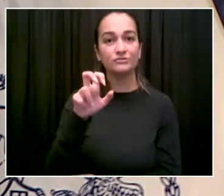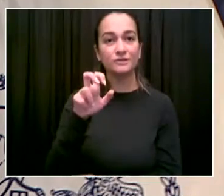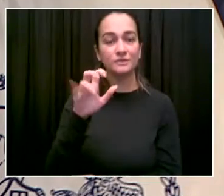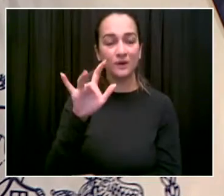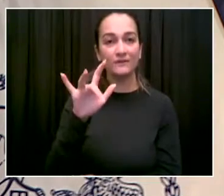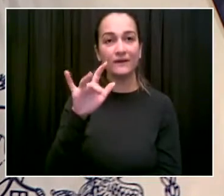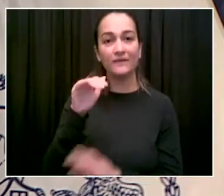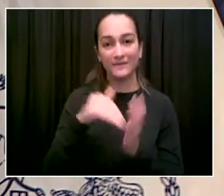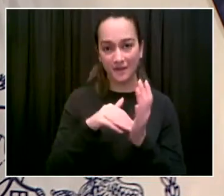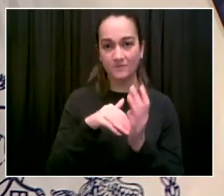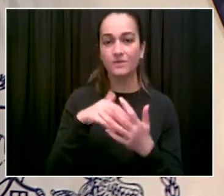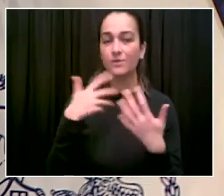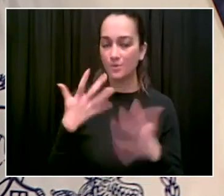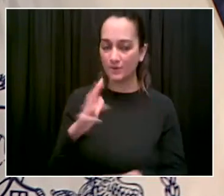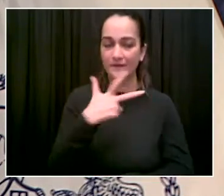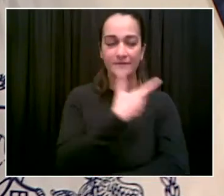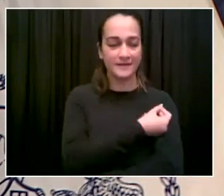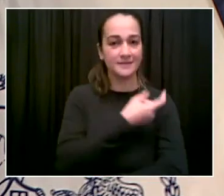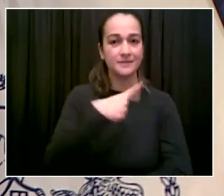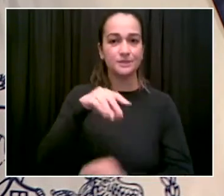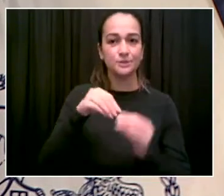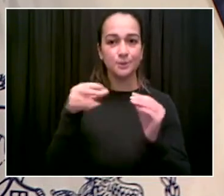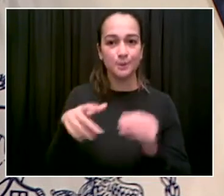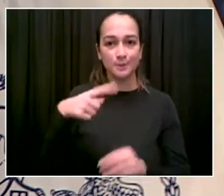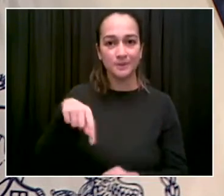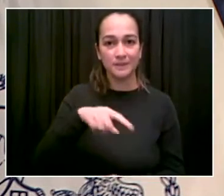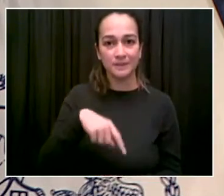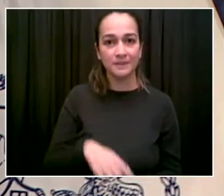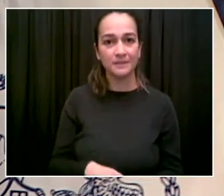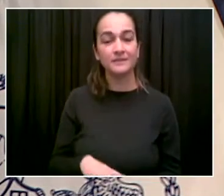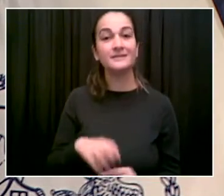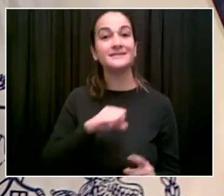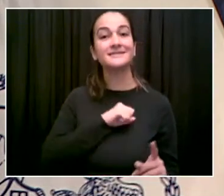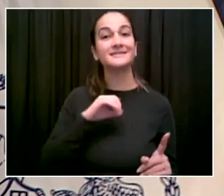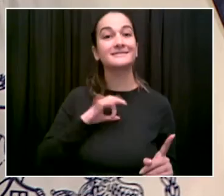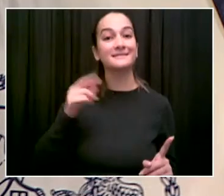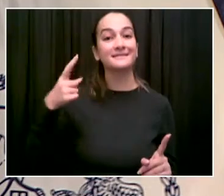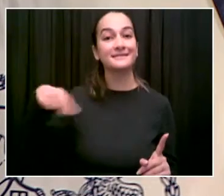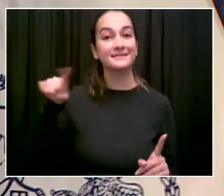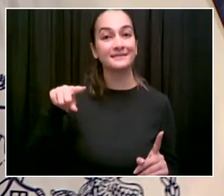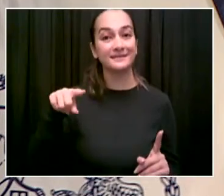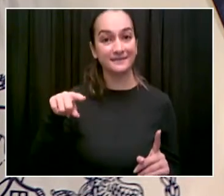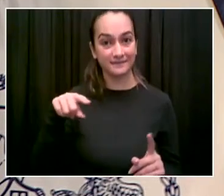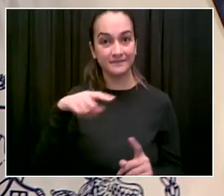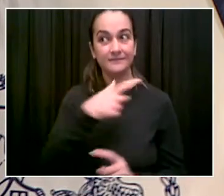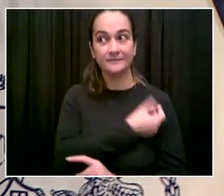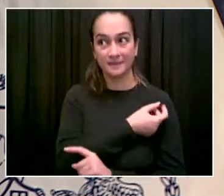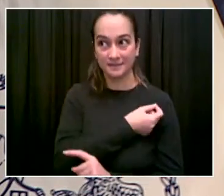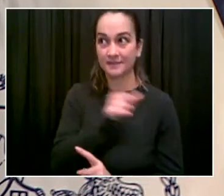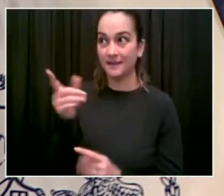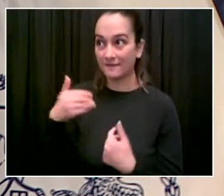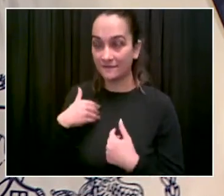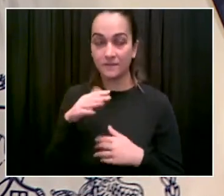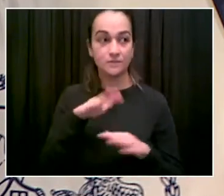WITH WEEKS UNTIL SCHOOL OPENS. ALL OF THIS IS GOING TO ADD UP